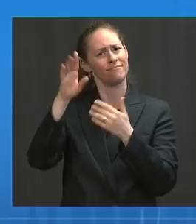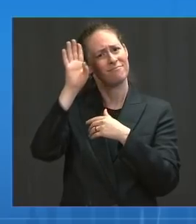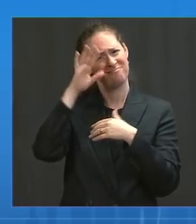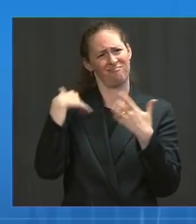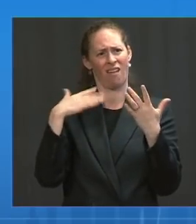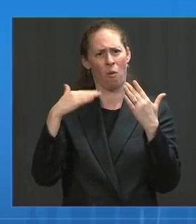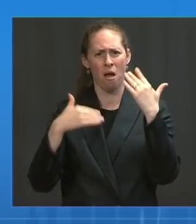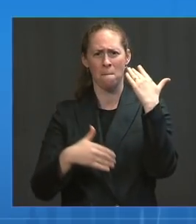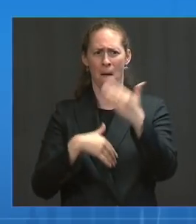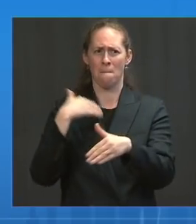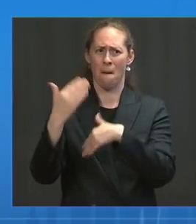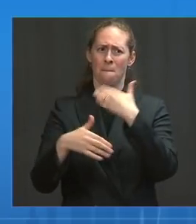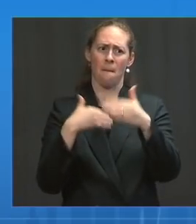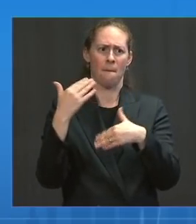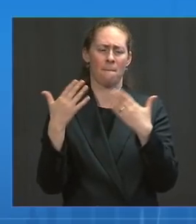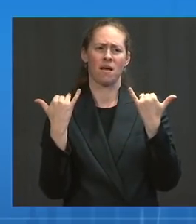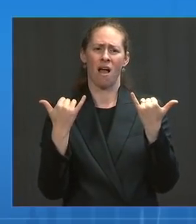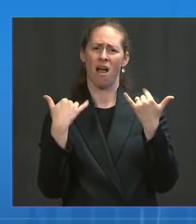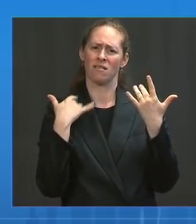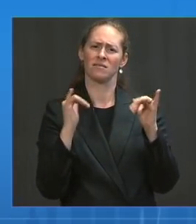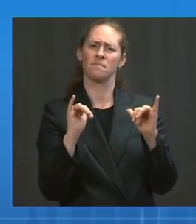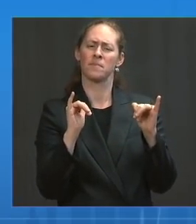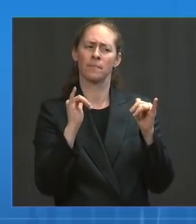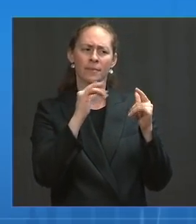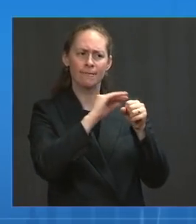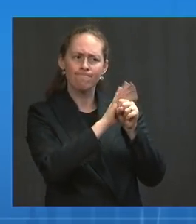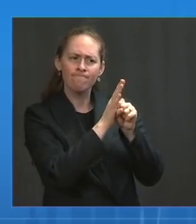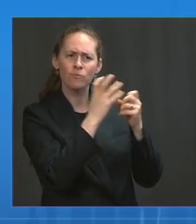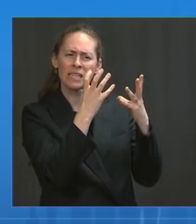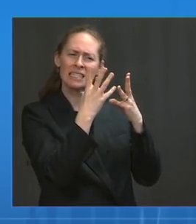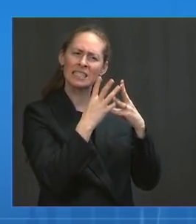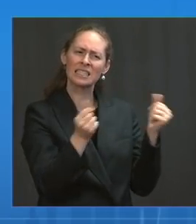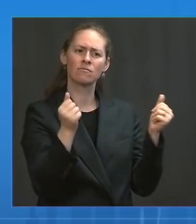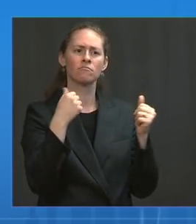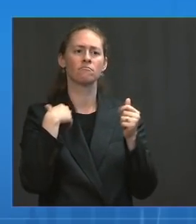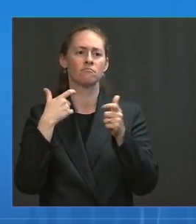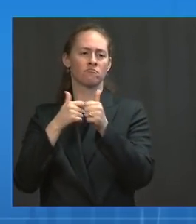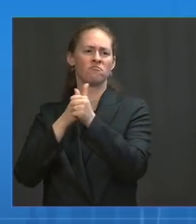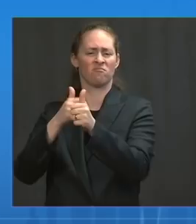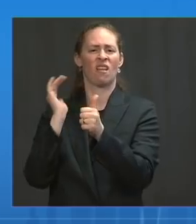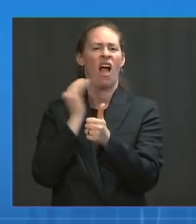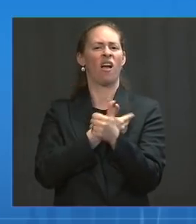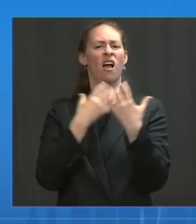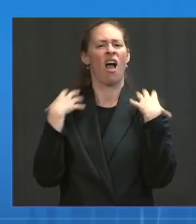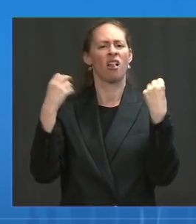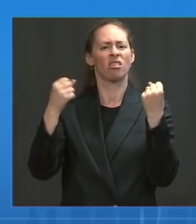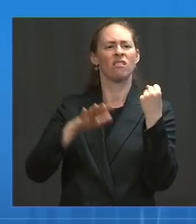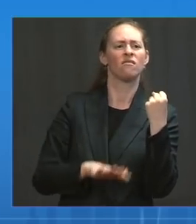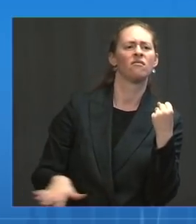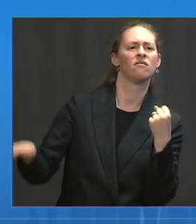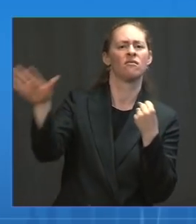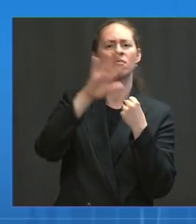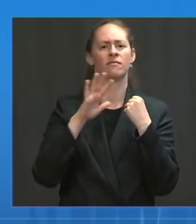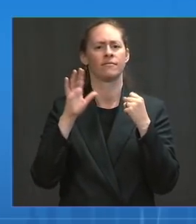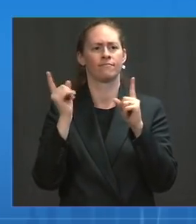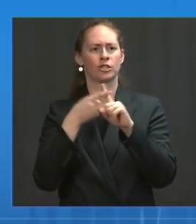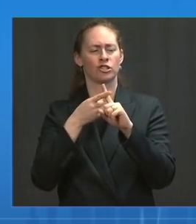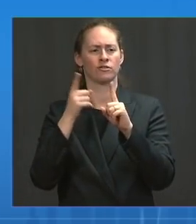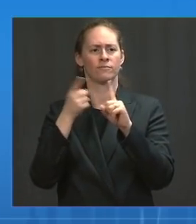and we'll continue to put public health first when making decisions about borders and international travel.